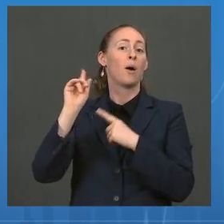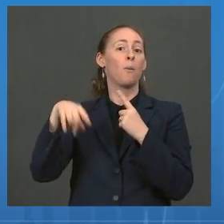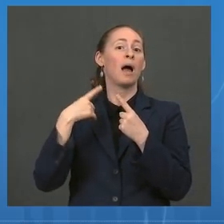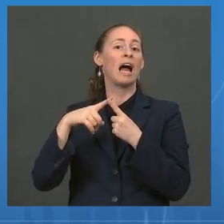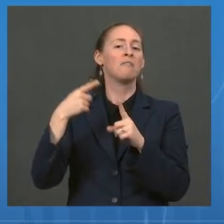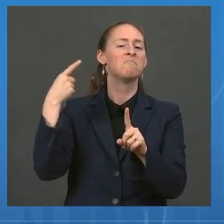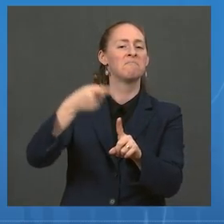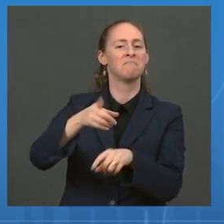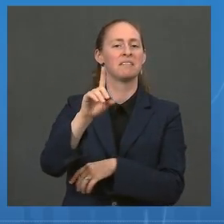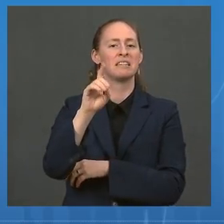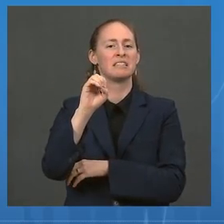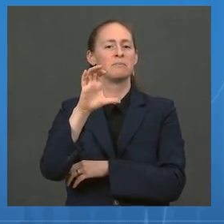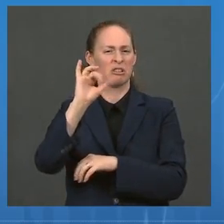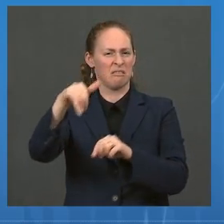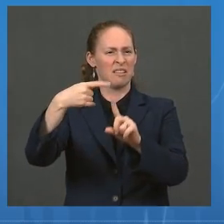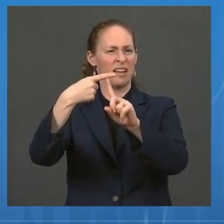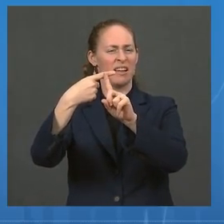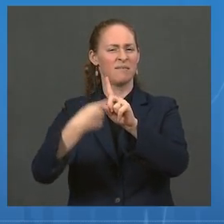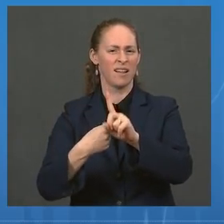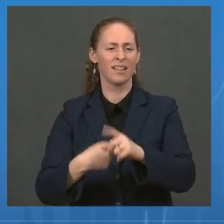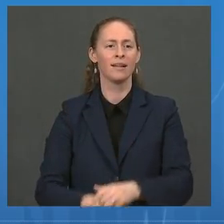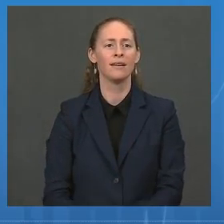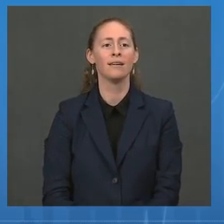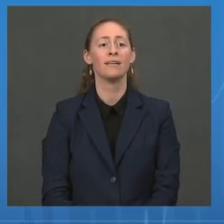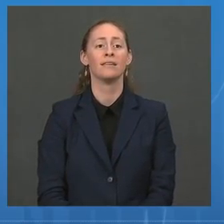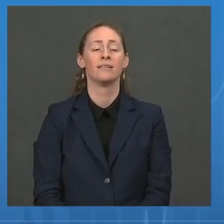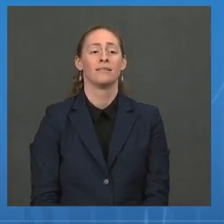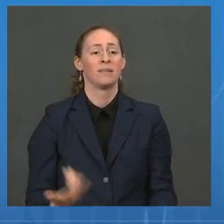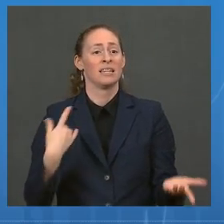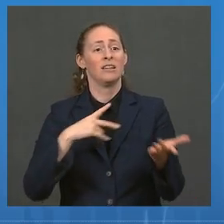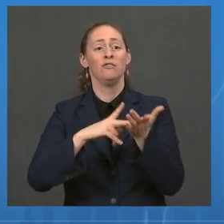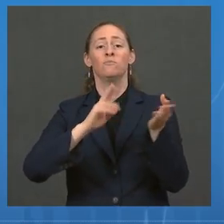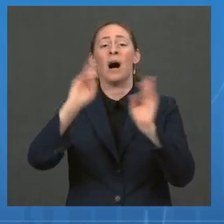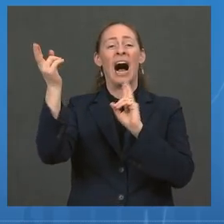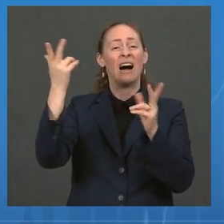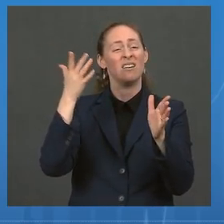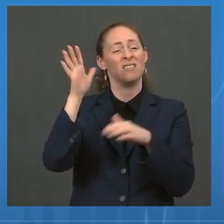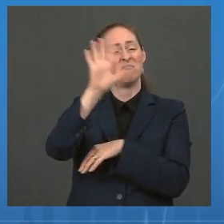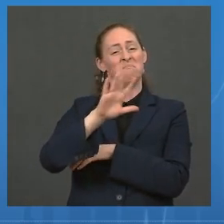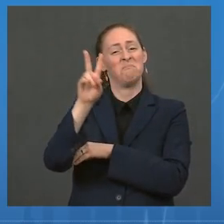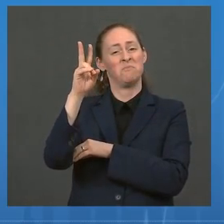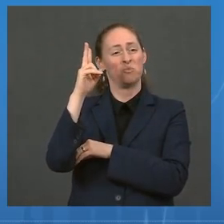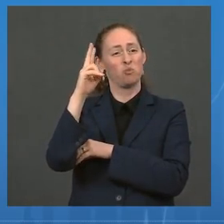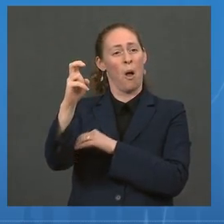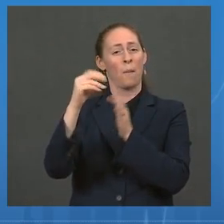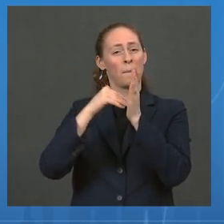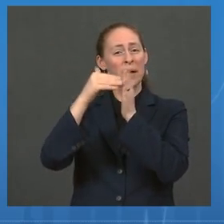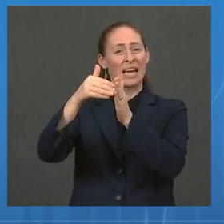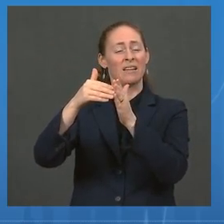So that means, we'll have available supply of 200 million rapid, at-home tests per month starting in December,